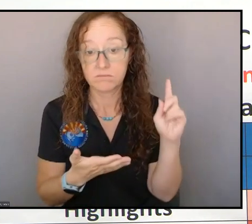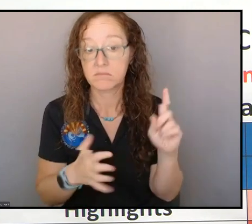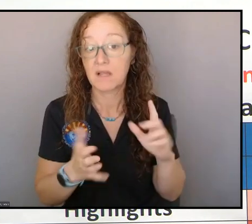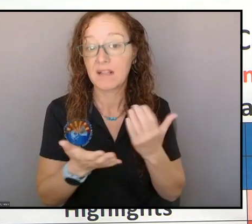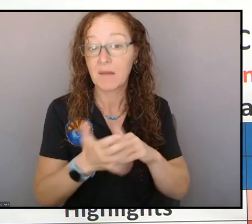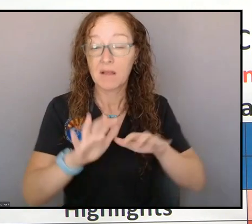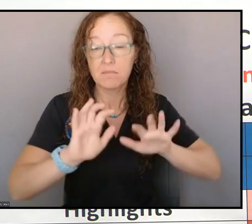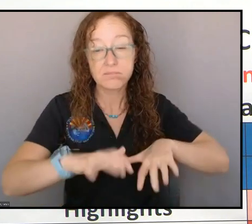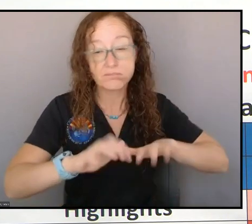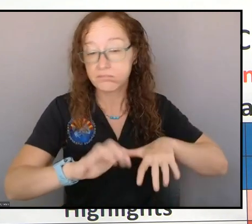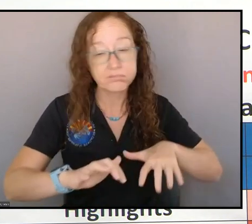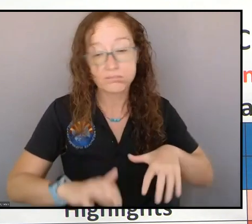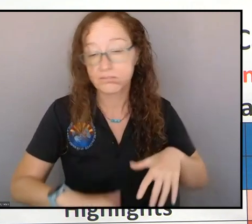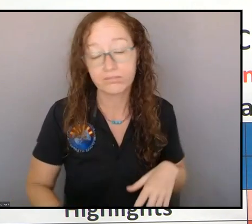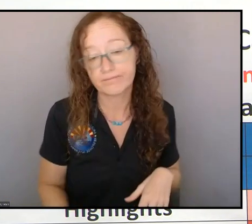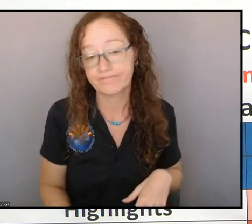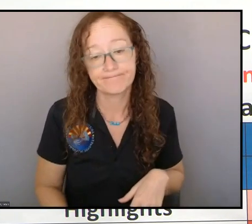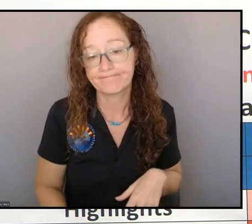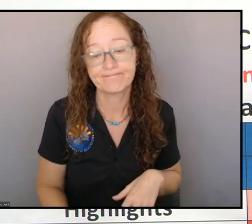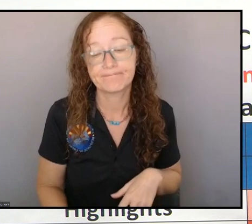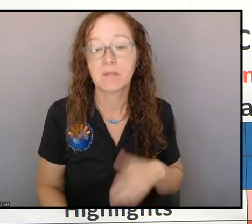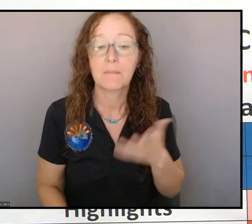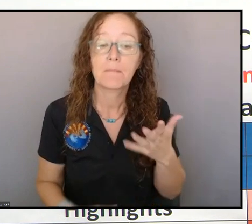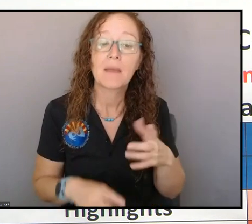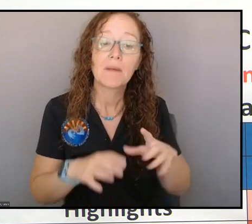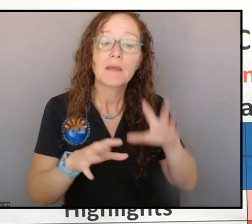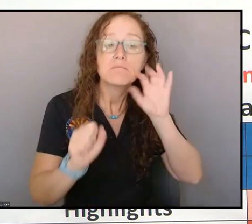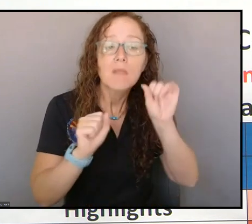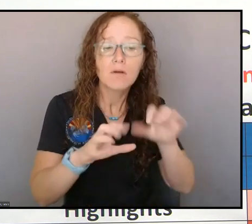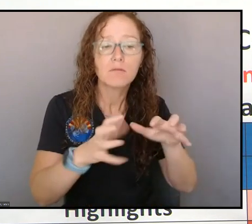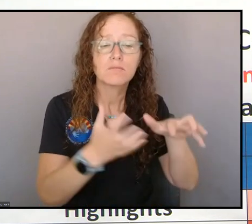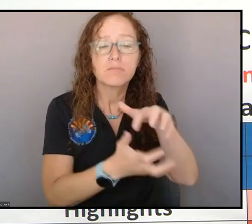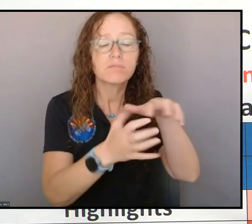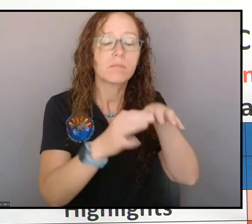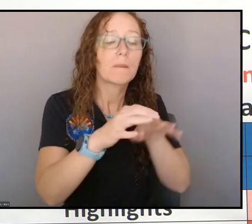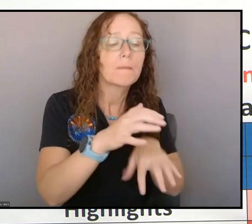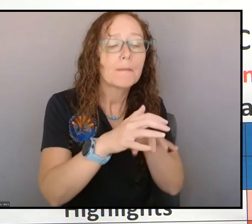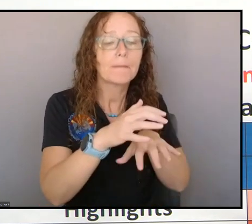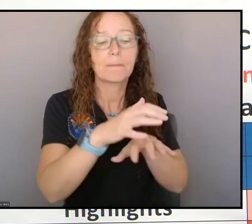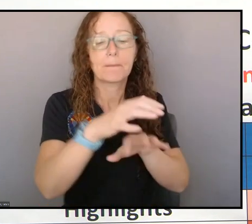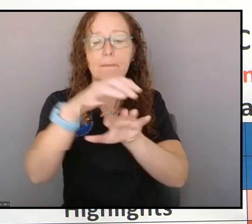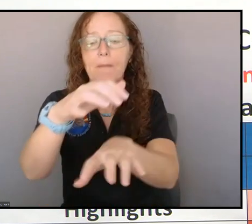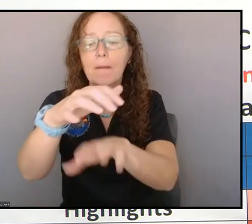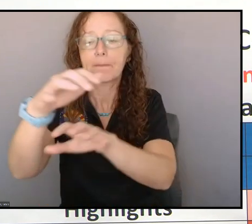produce kind of small local cores of beneficial rain, but